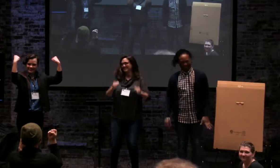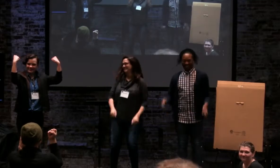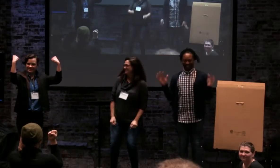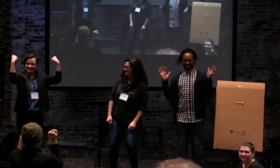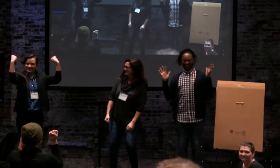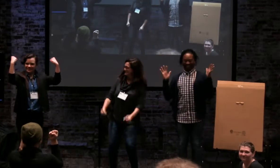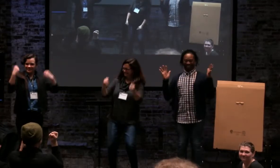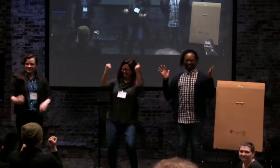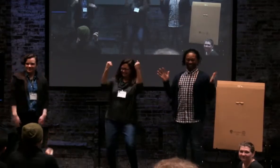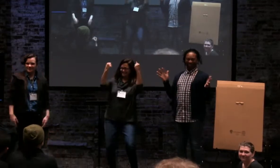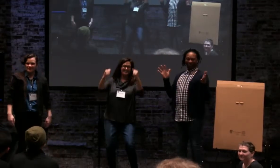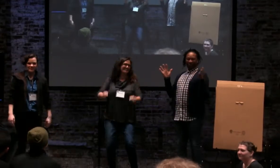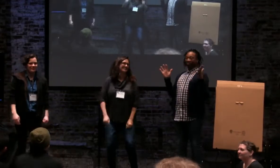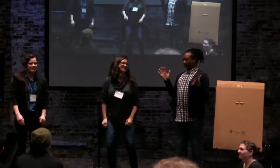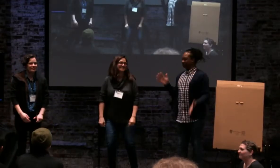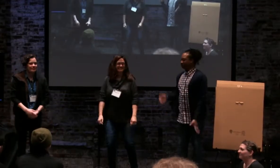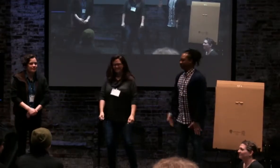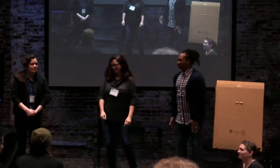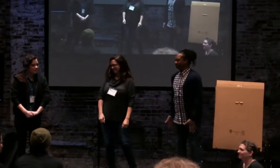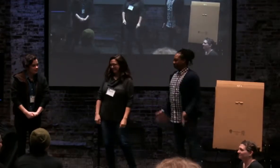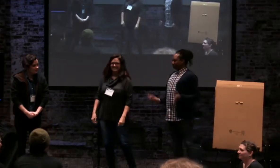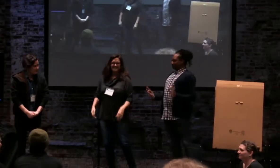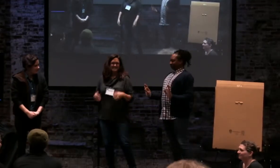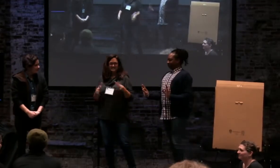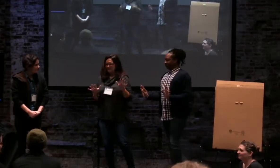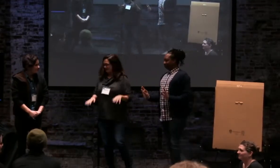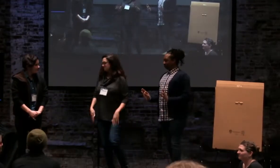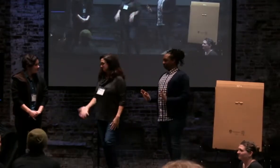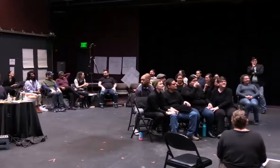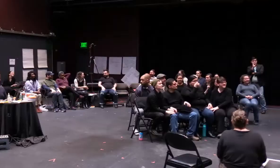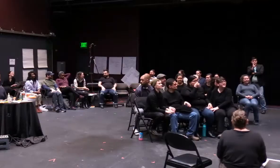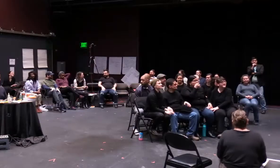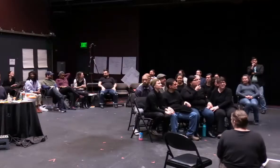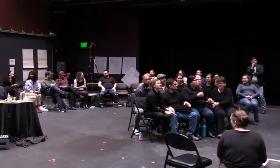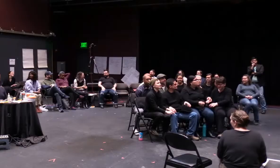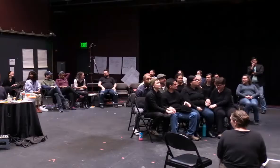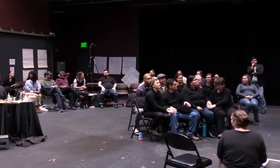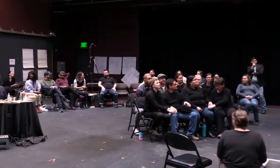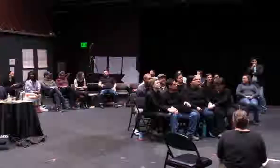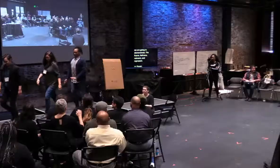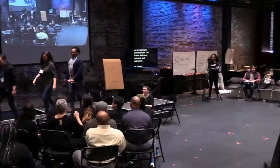Power. [Male Interpreter 2] Power. And we're done.